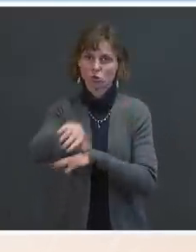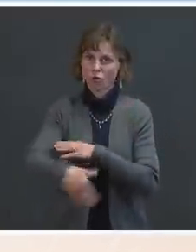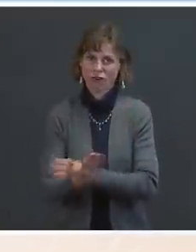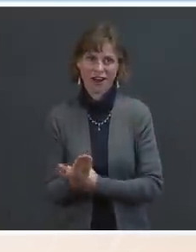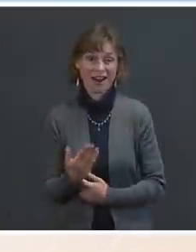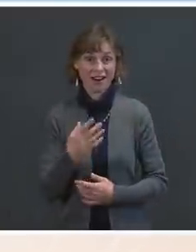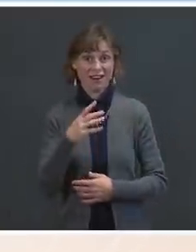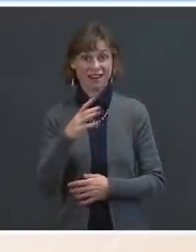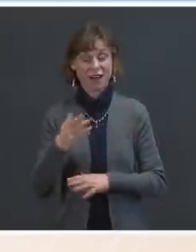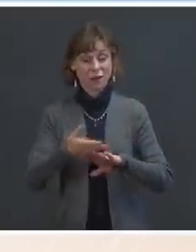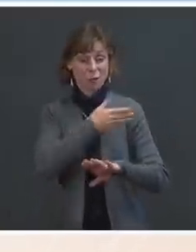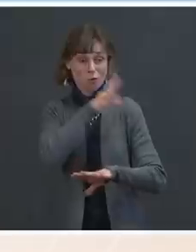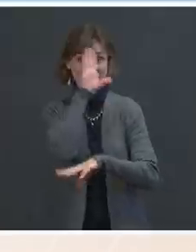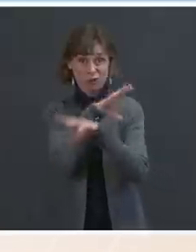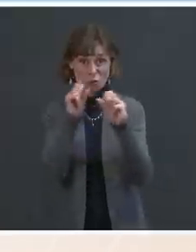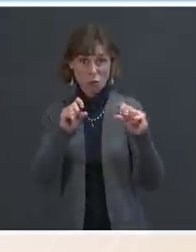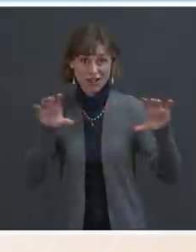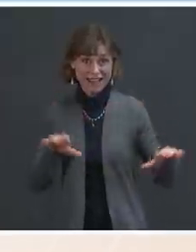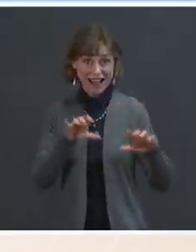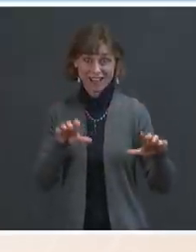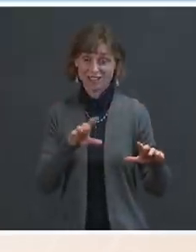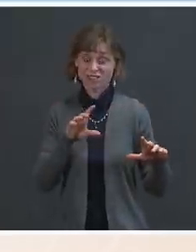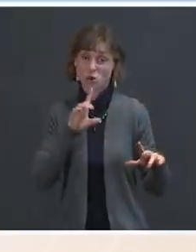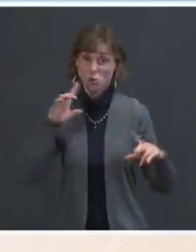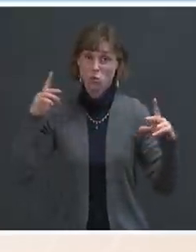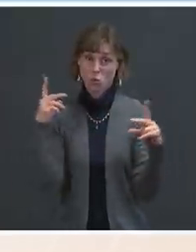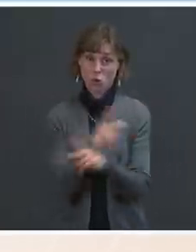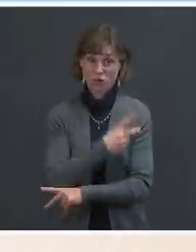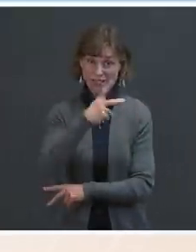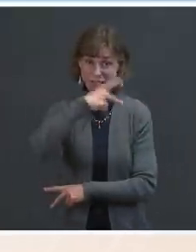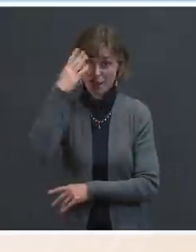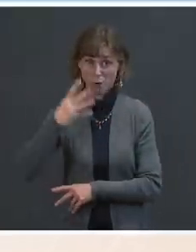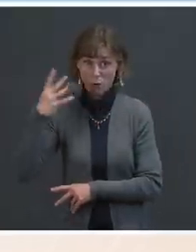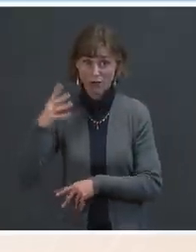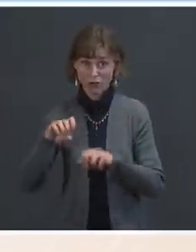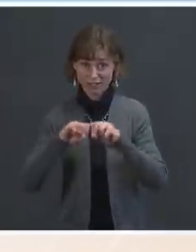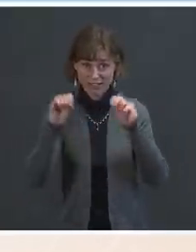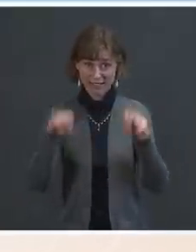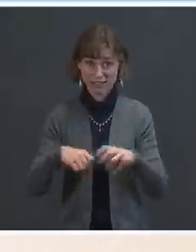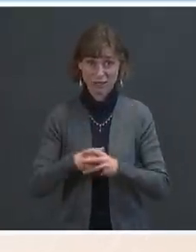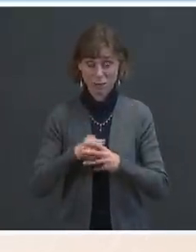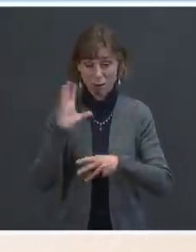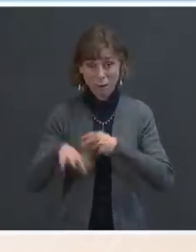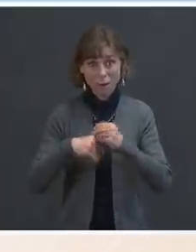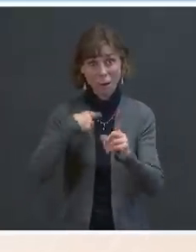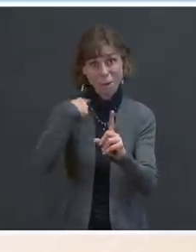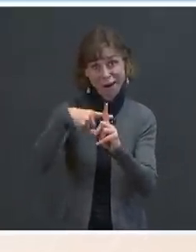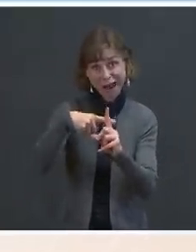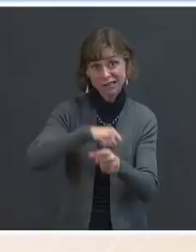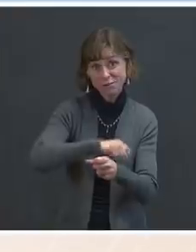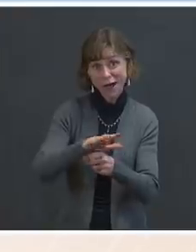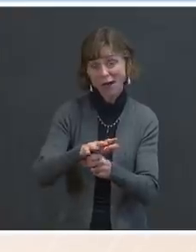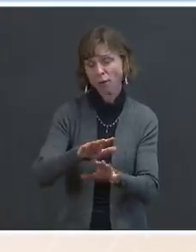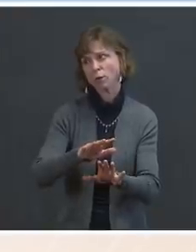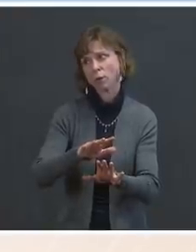they intentionally made it worse. When you add a pandemic to that, it's clear it will take significant time to overcome.